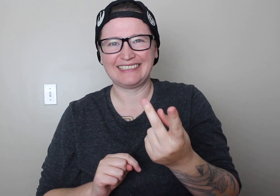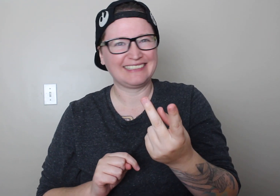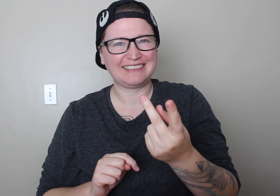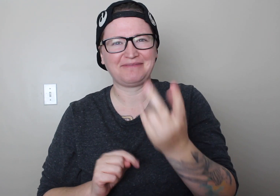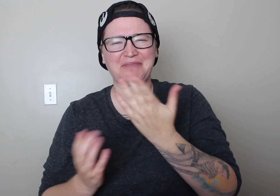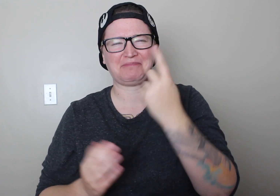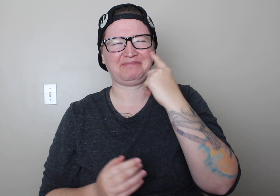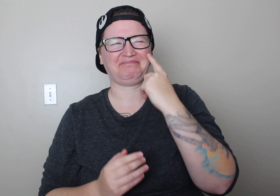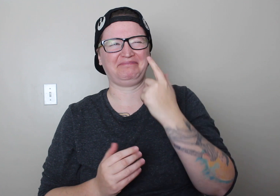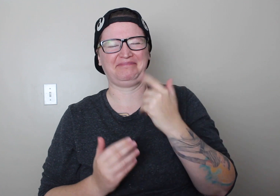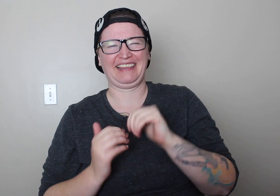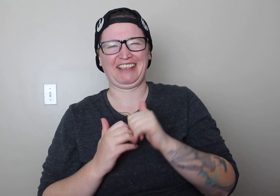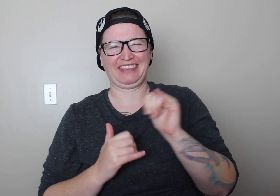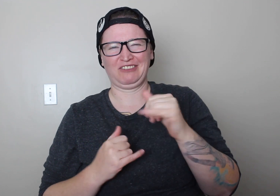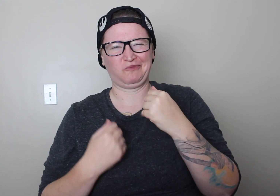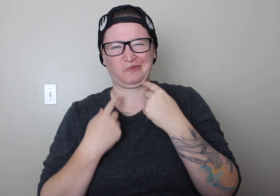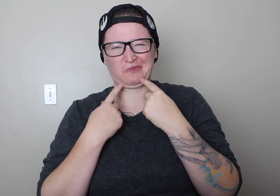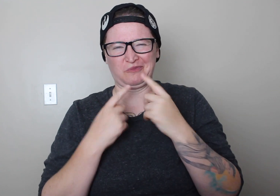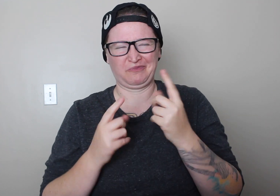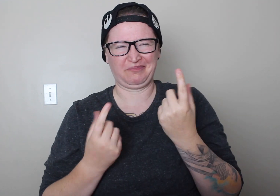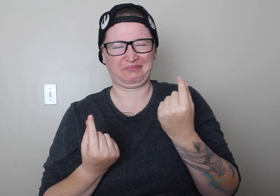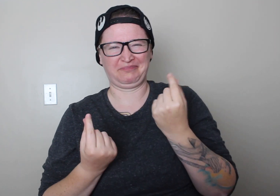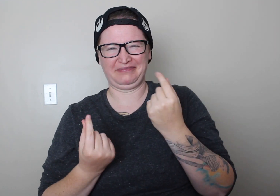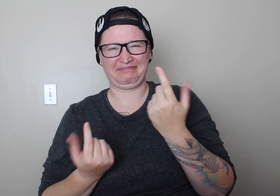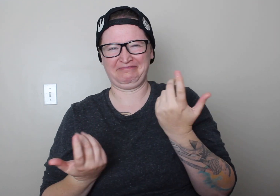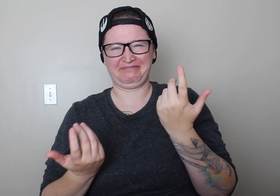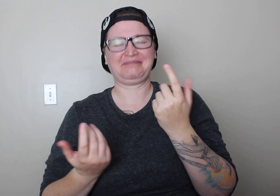That might seem confusing and you might not be sure how that is possible.